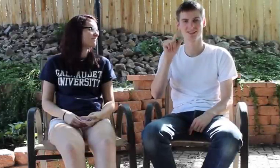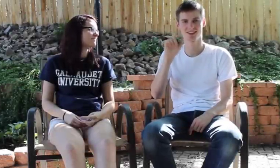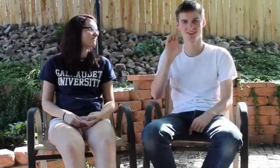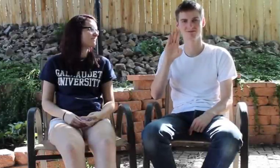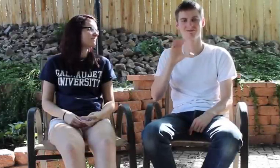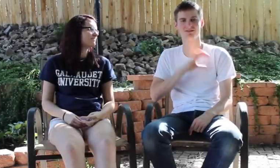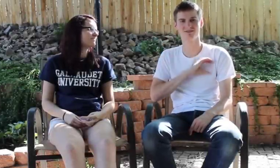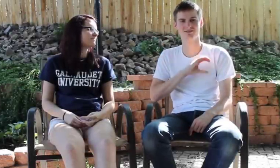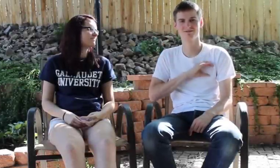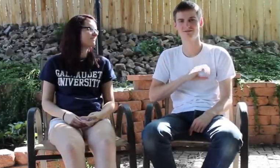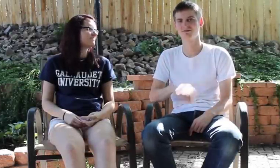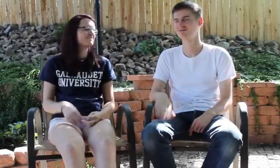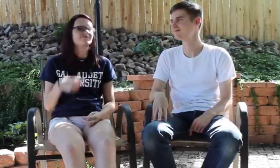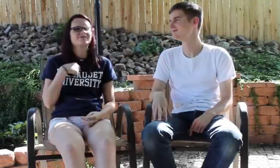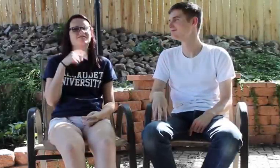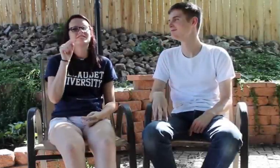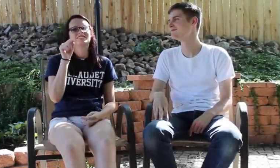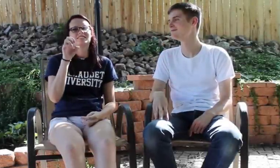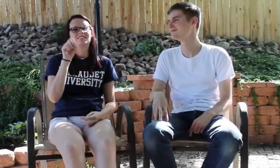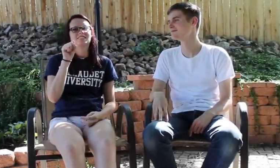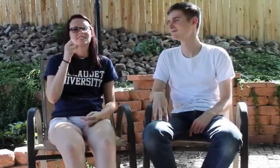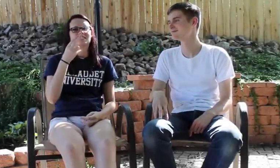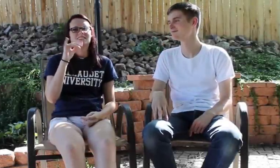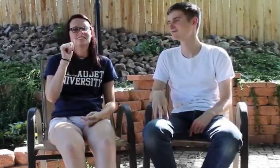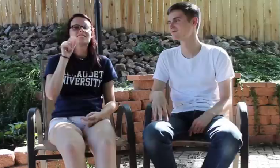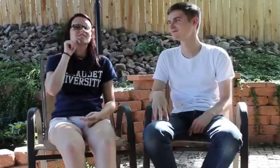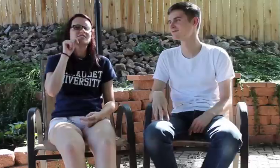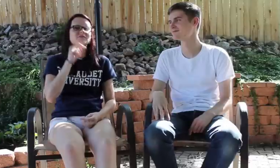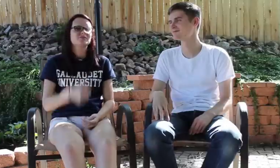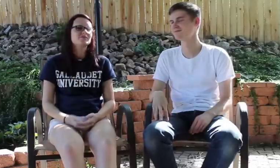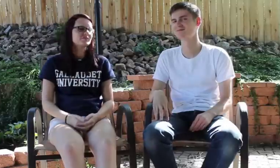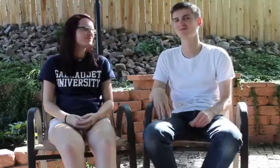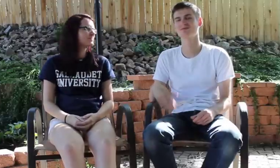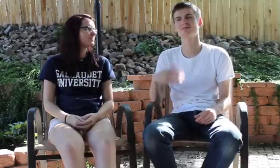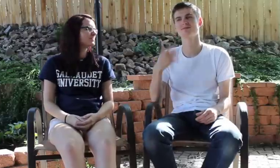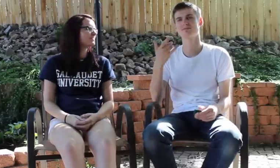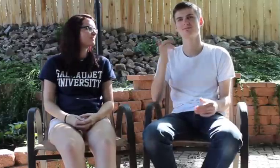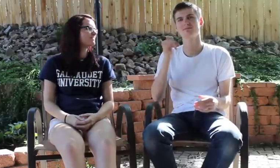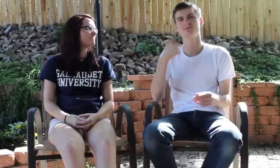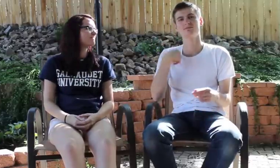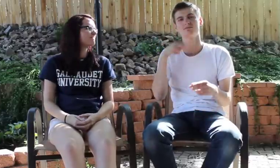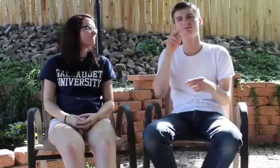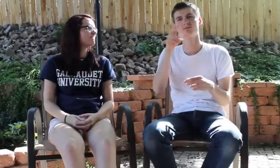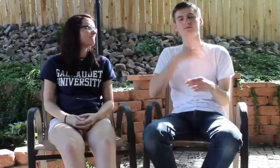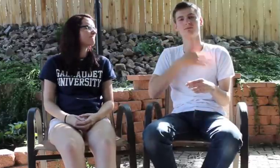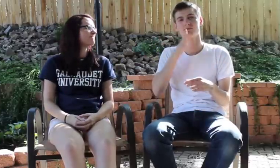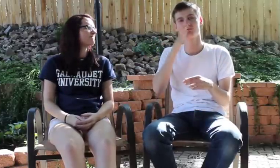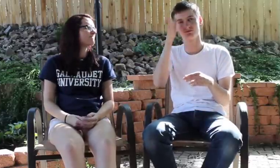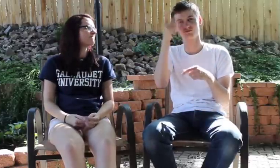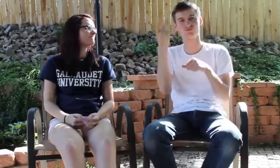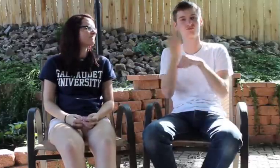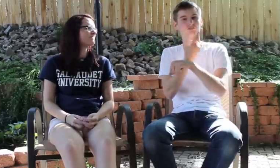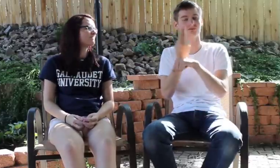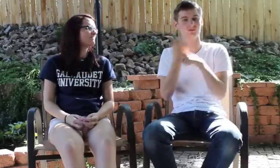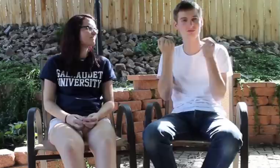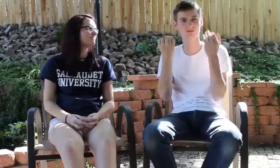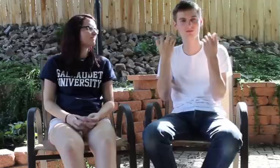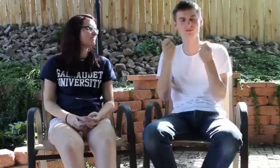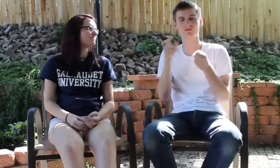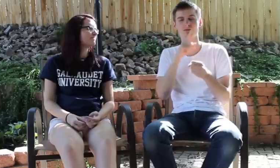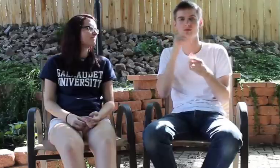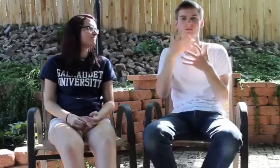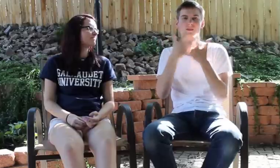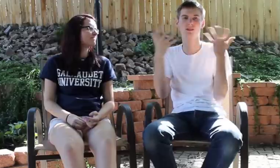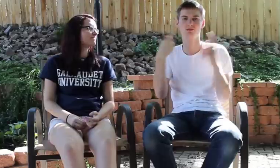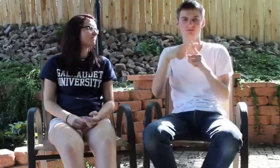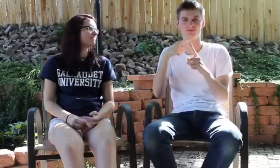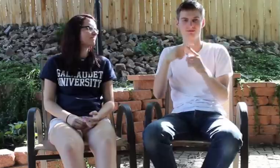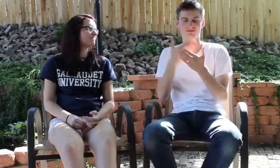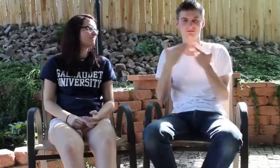Hi, I'm Caleb. I'm Teisha. Watching our parents use Sign Language has